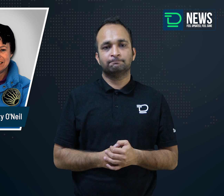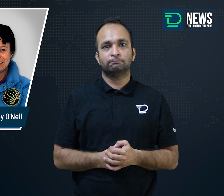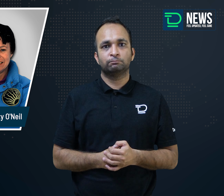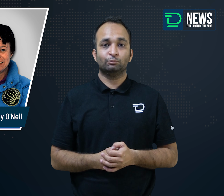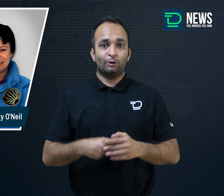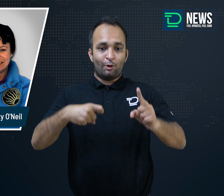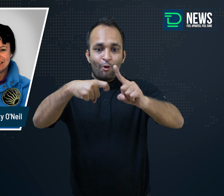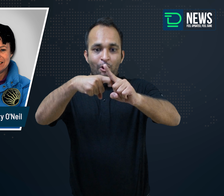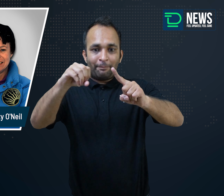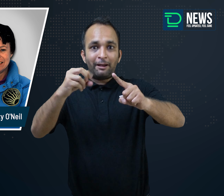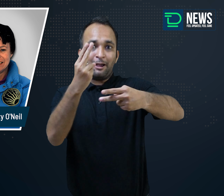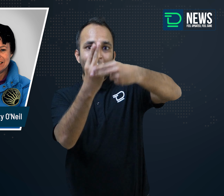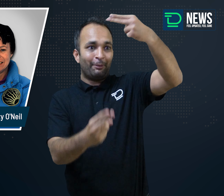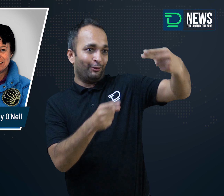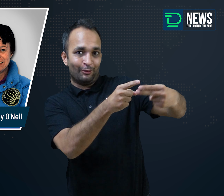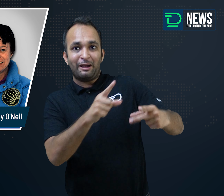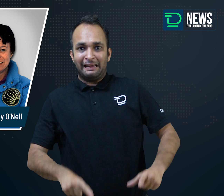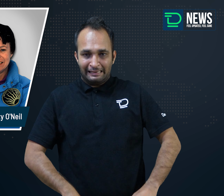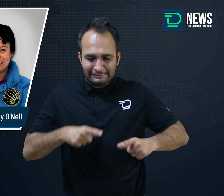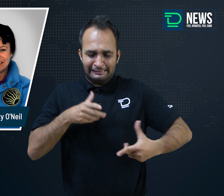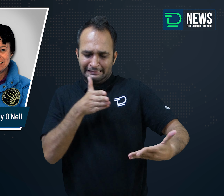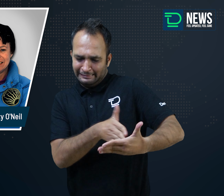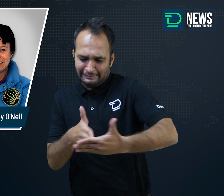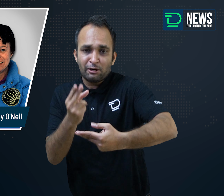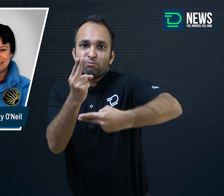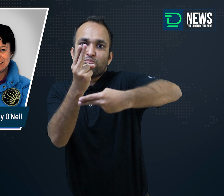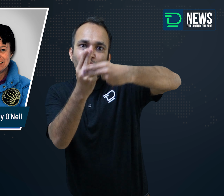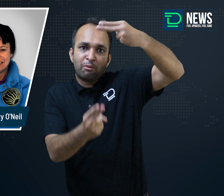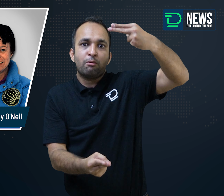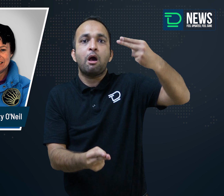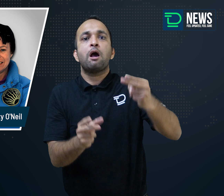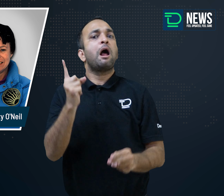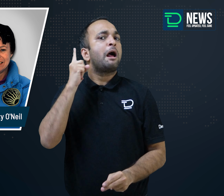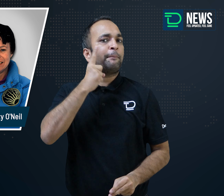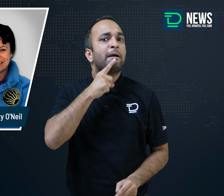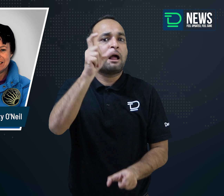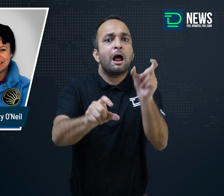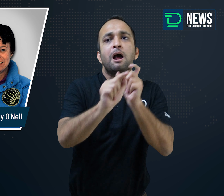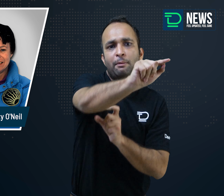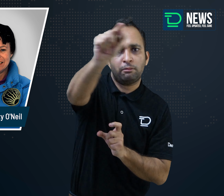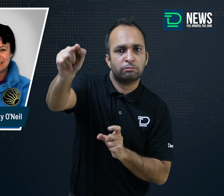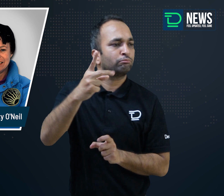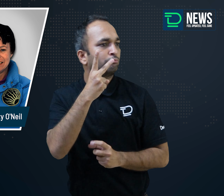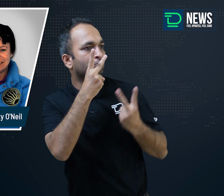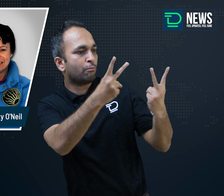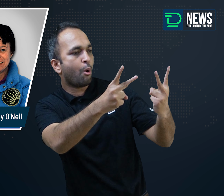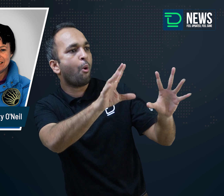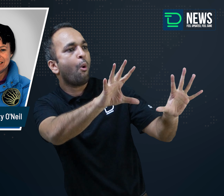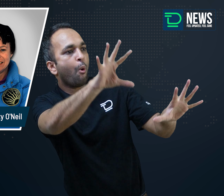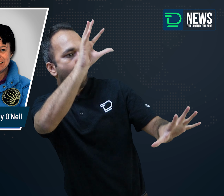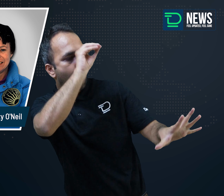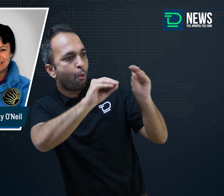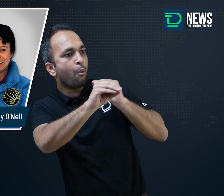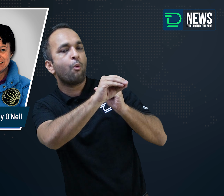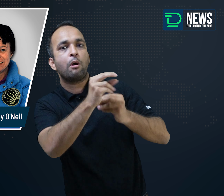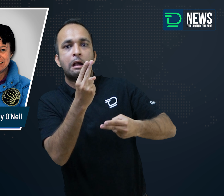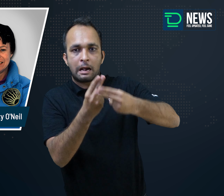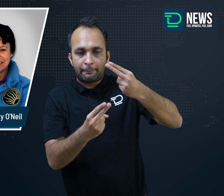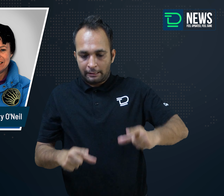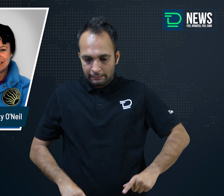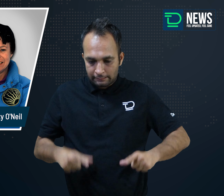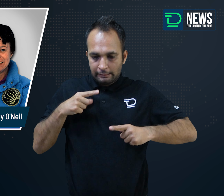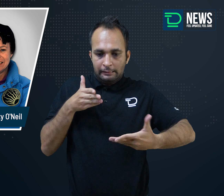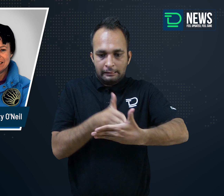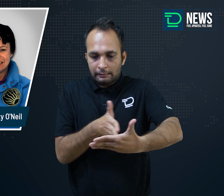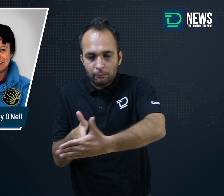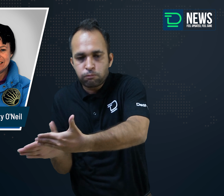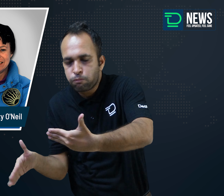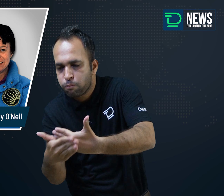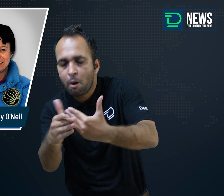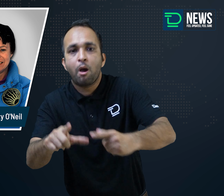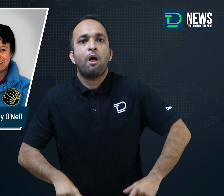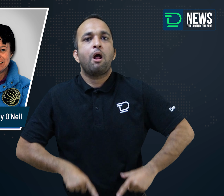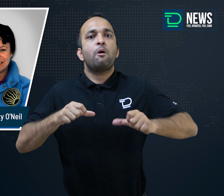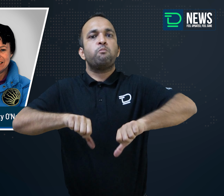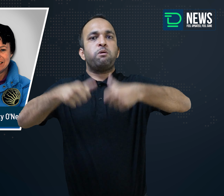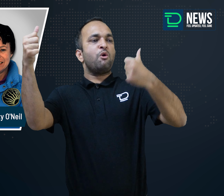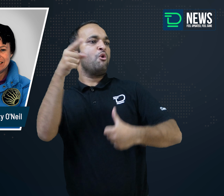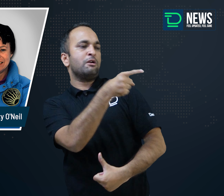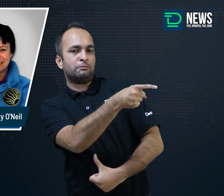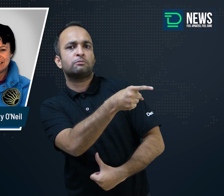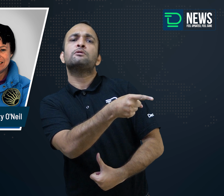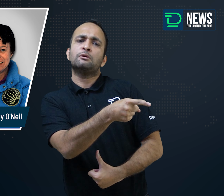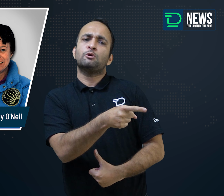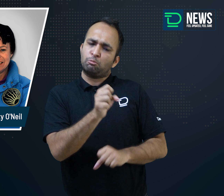See, we all have to learn from her, since she is also Deaf she tried many things with struggles and challenges.